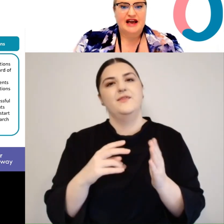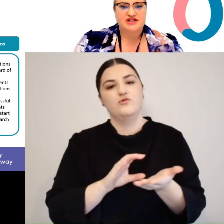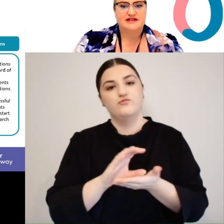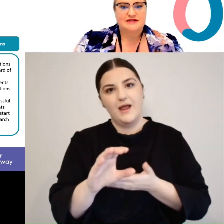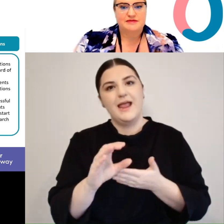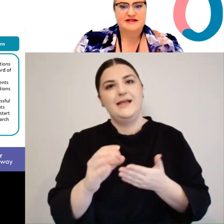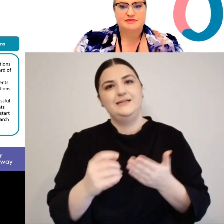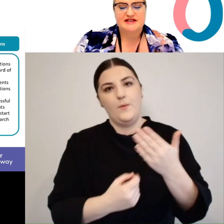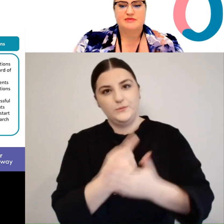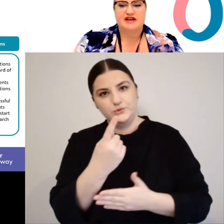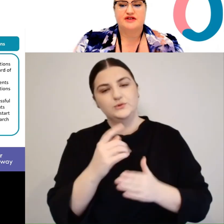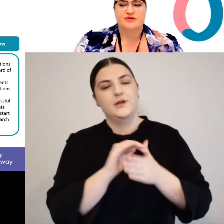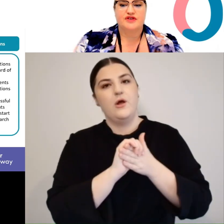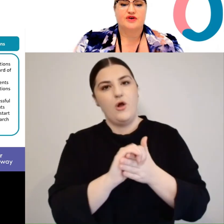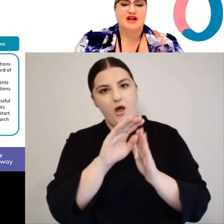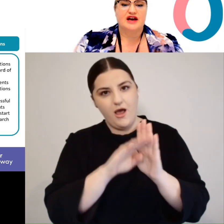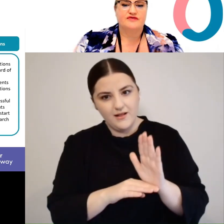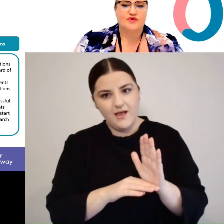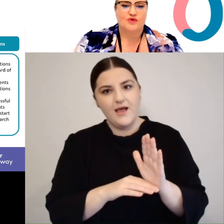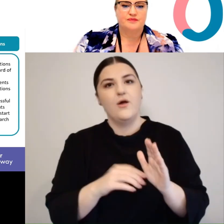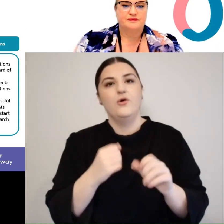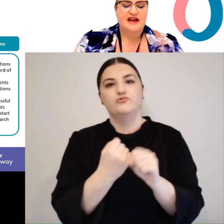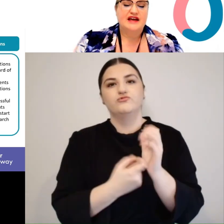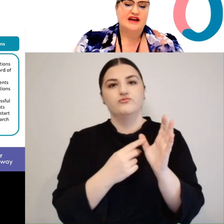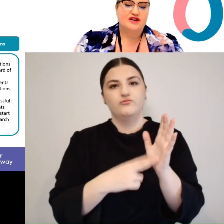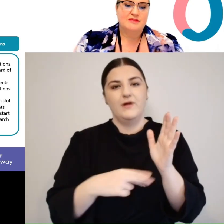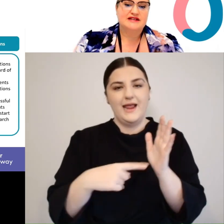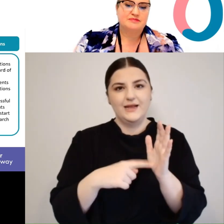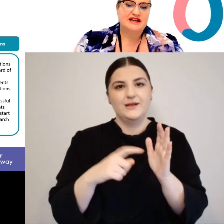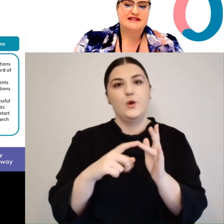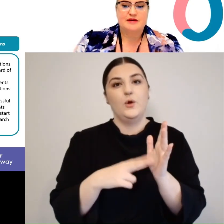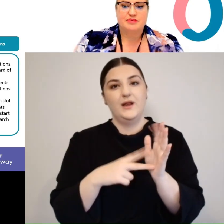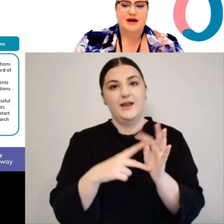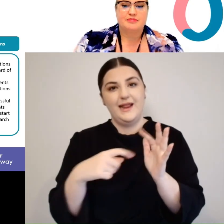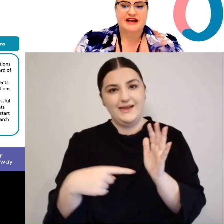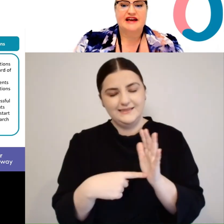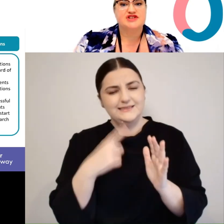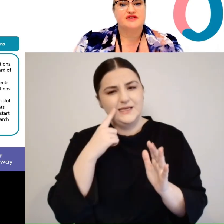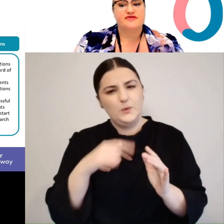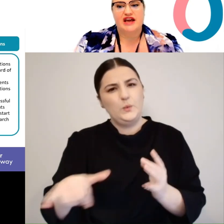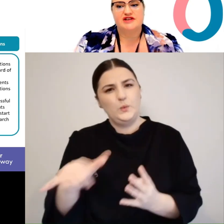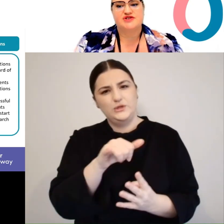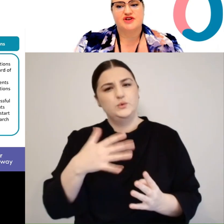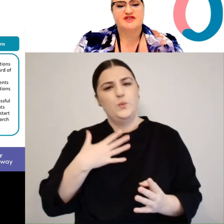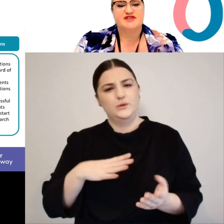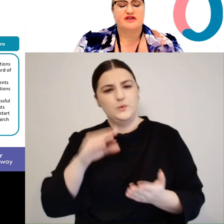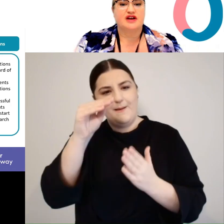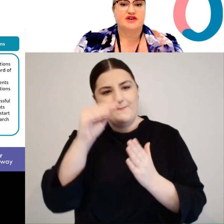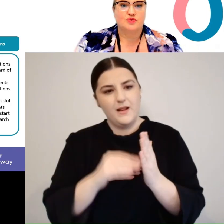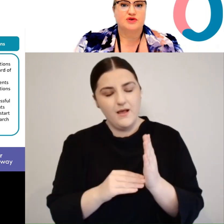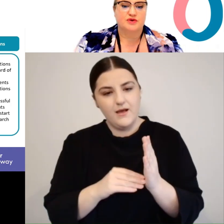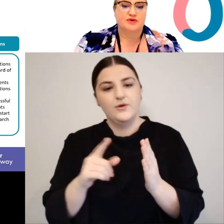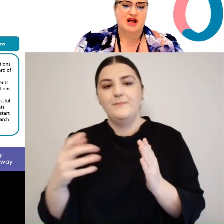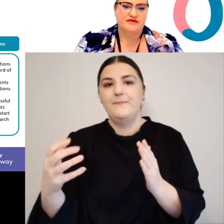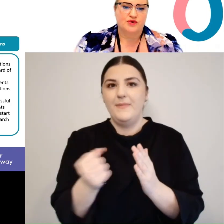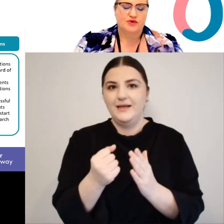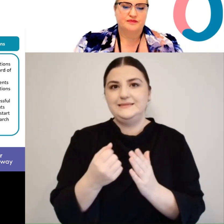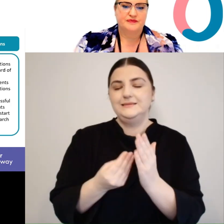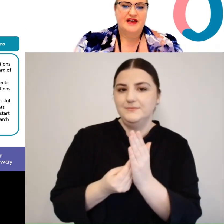Applications must be submitted through the online form and you must submit a separate application for each service area you want to apply for.